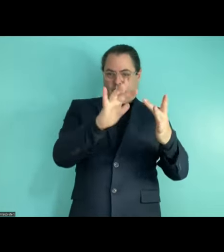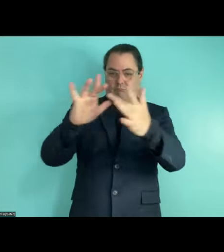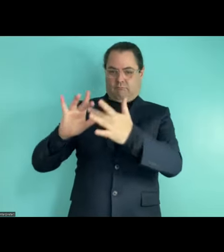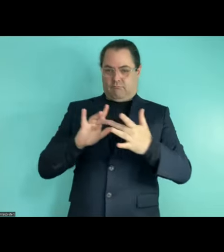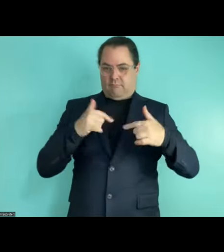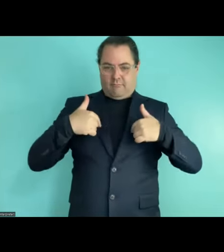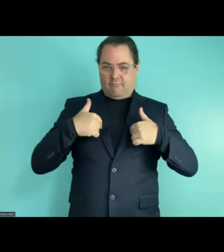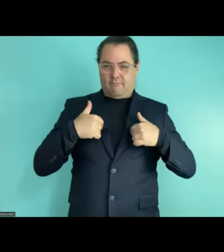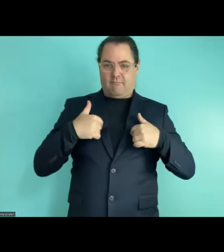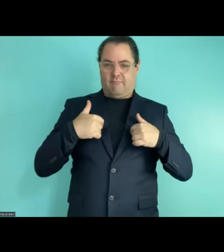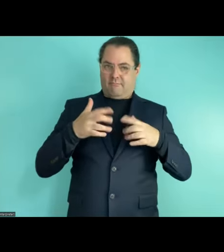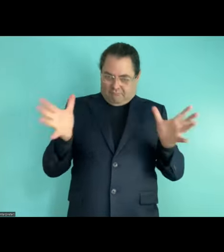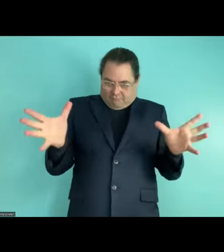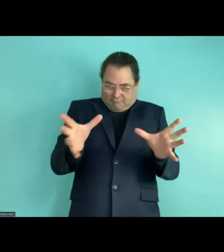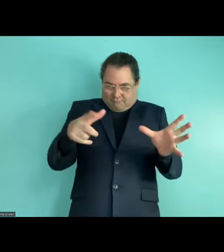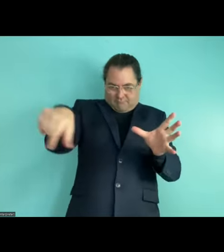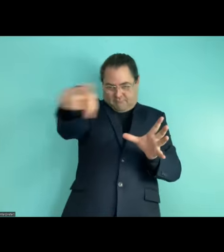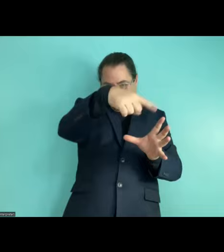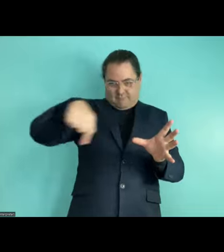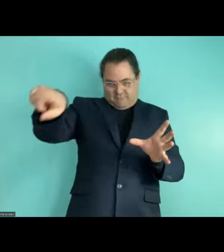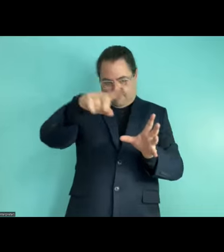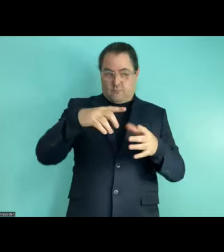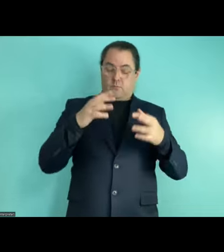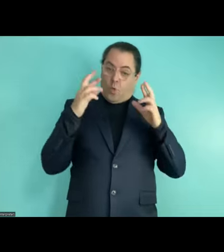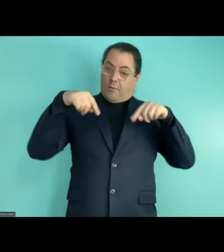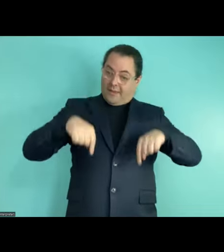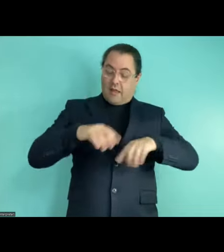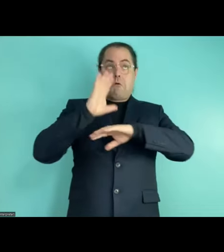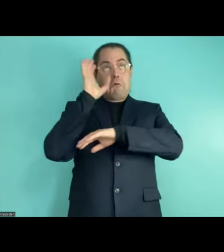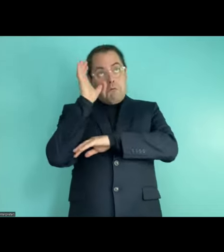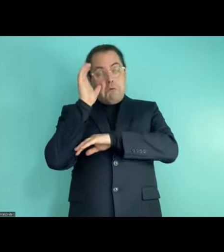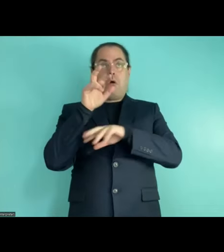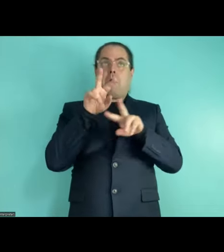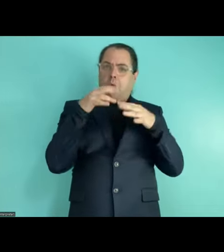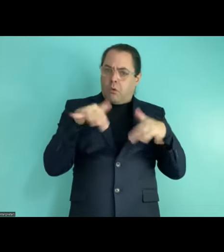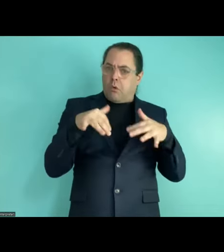16:55:18 Helped connecting and being inspired by the good practices that we heard about